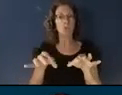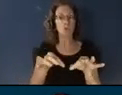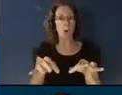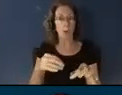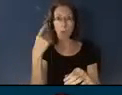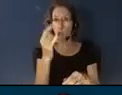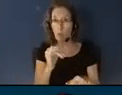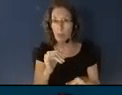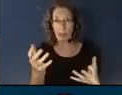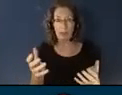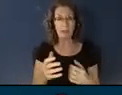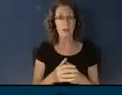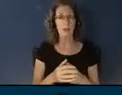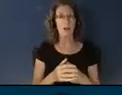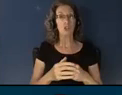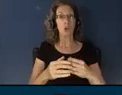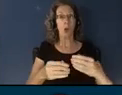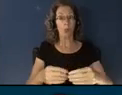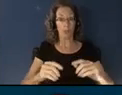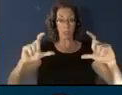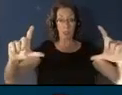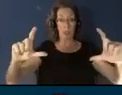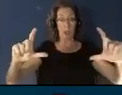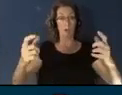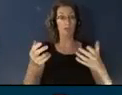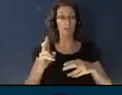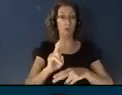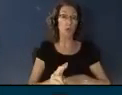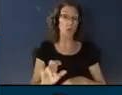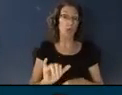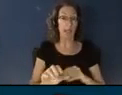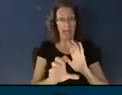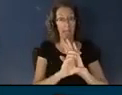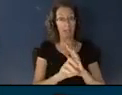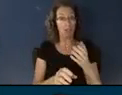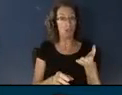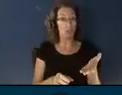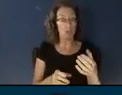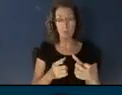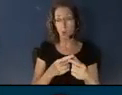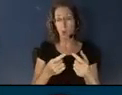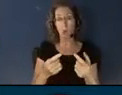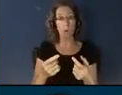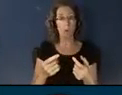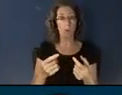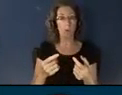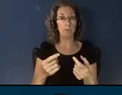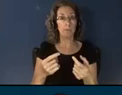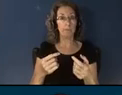what what is on the slide, so if you're using a image or a graphic to convey information,